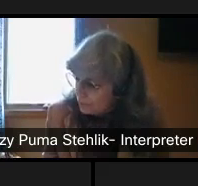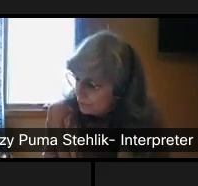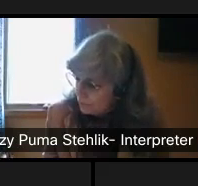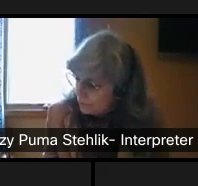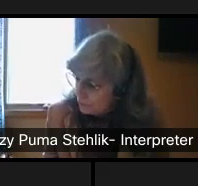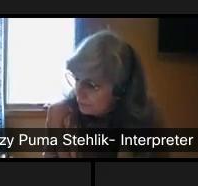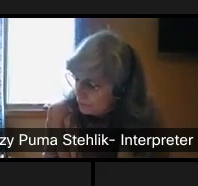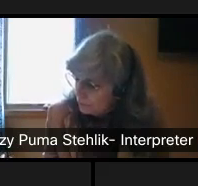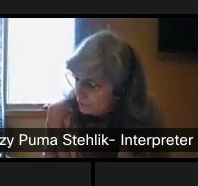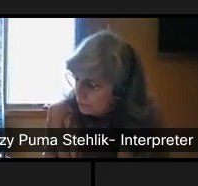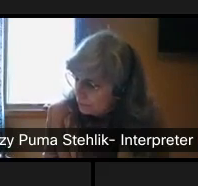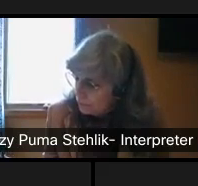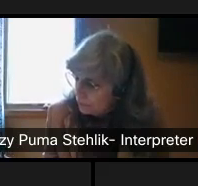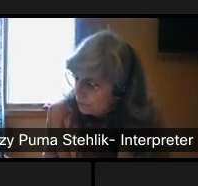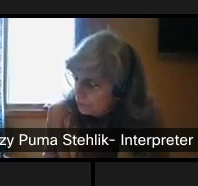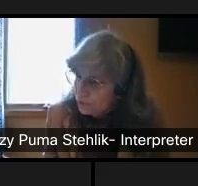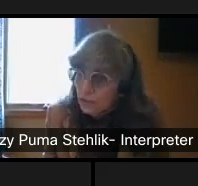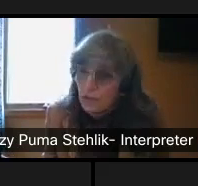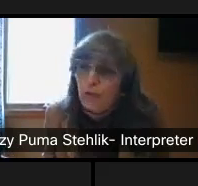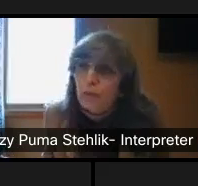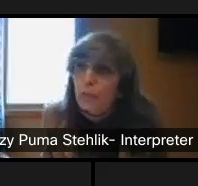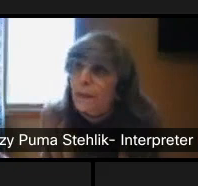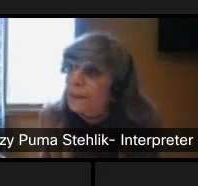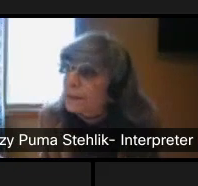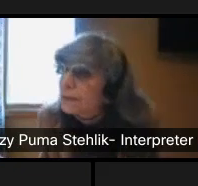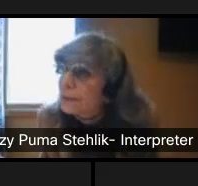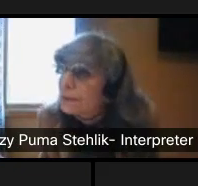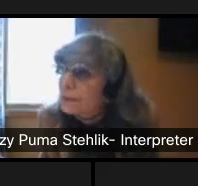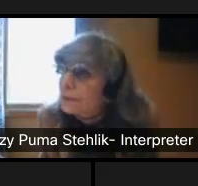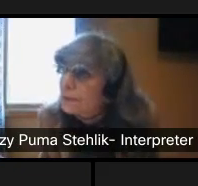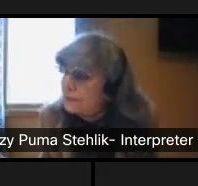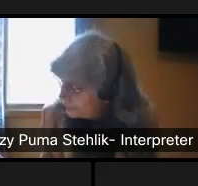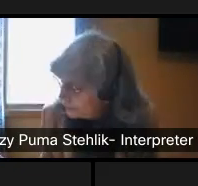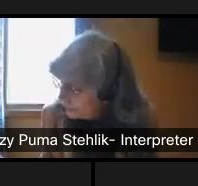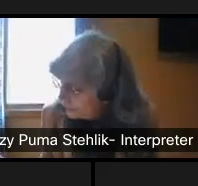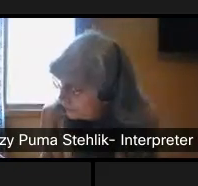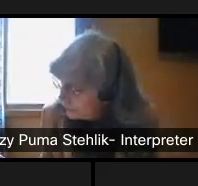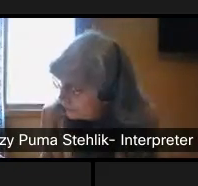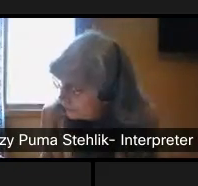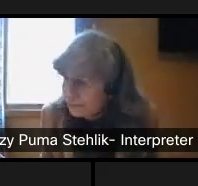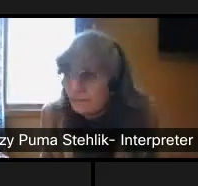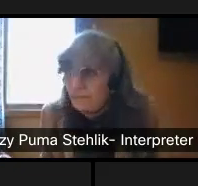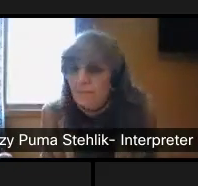Apartment residential group, what are to a partner.